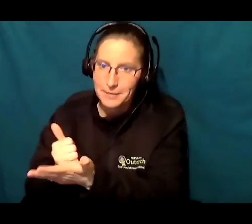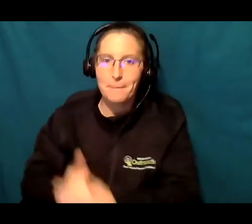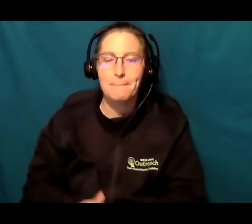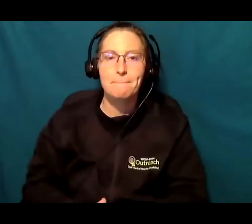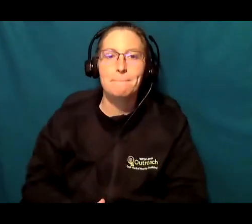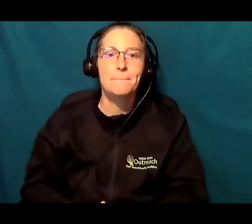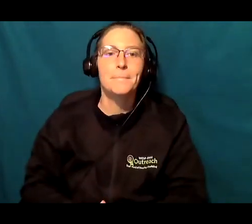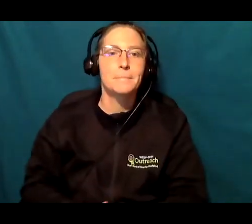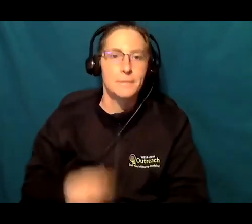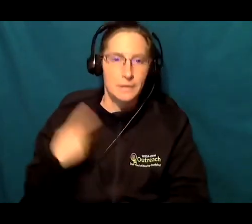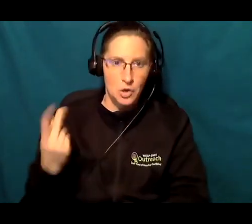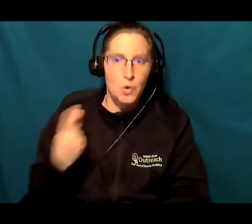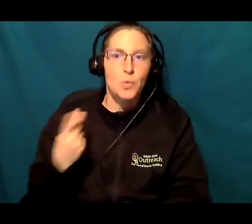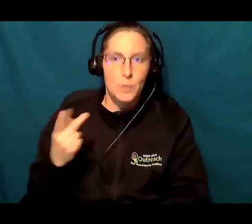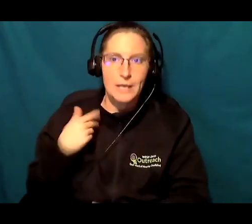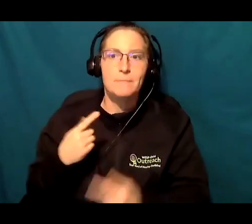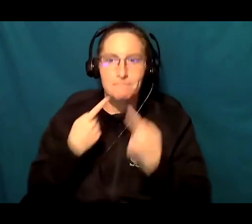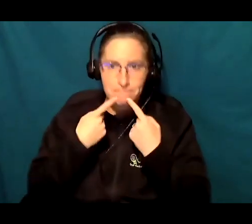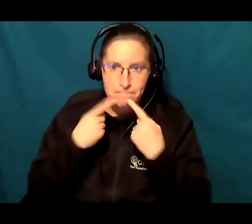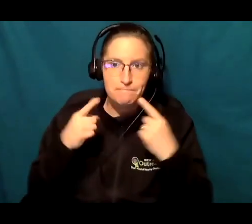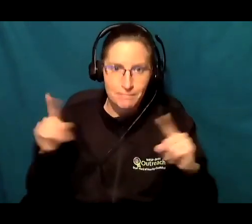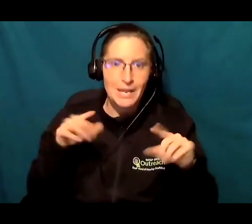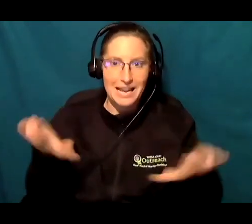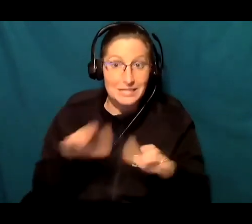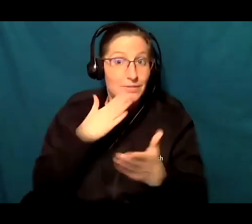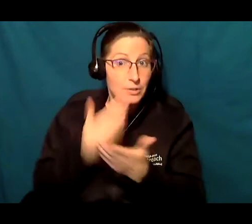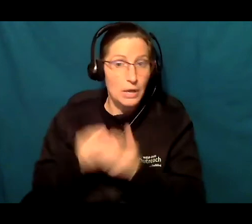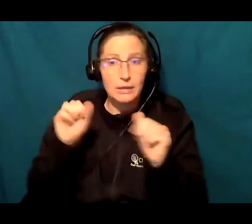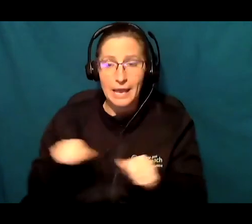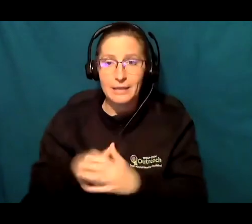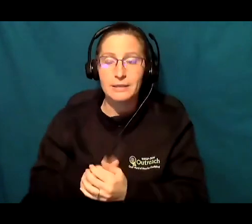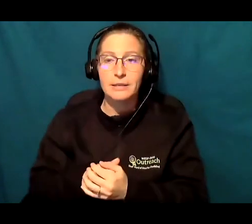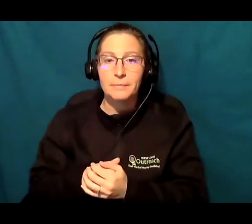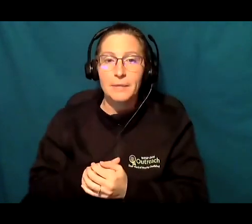through the activity really well. And what I found is anything I ask